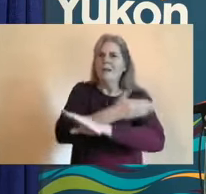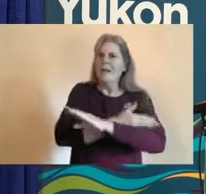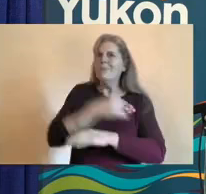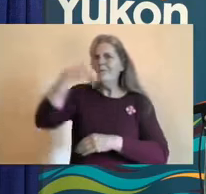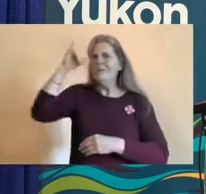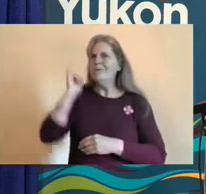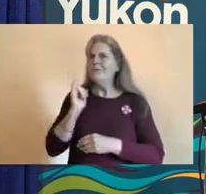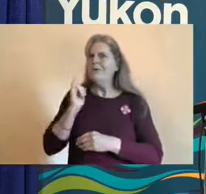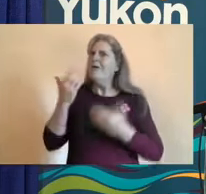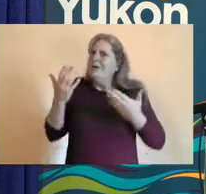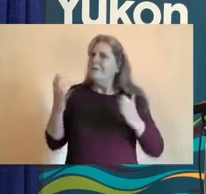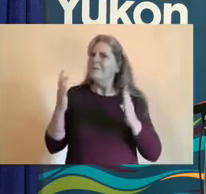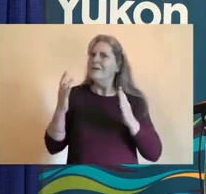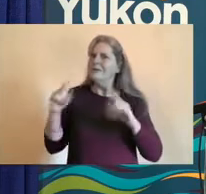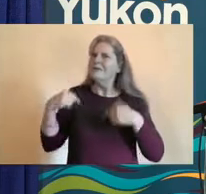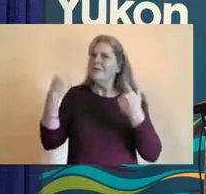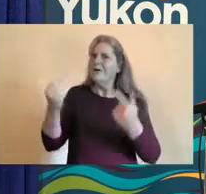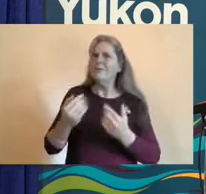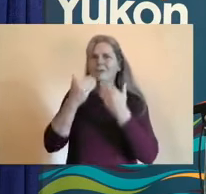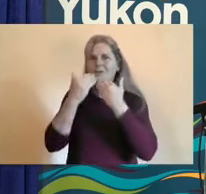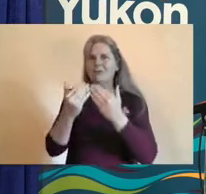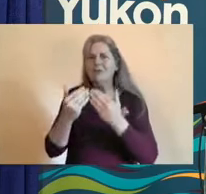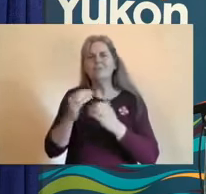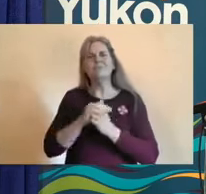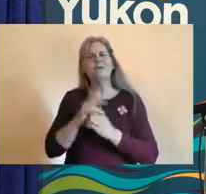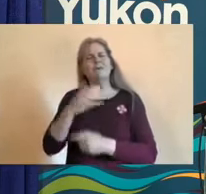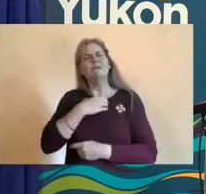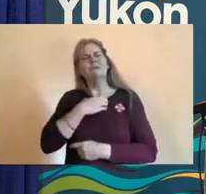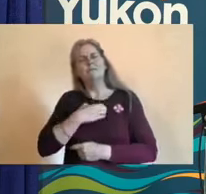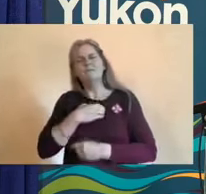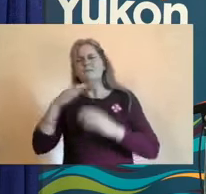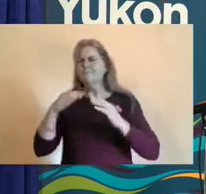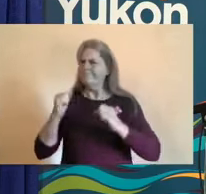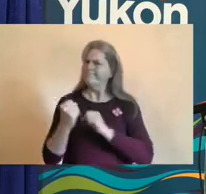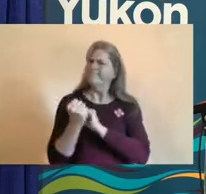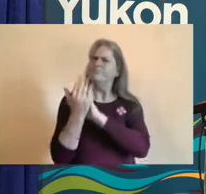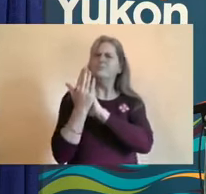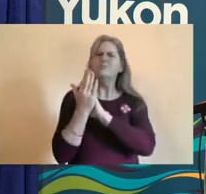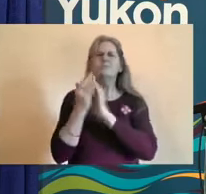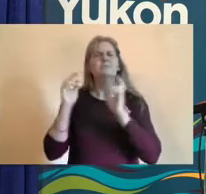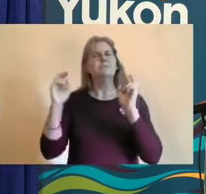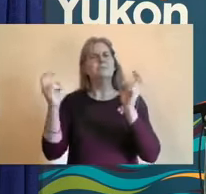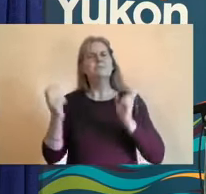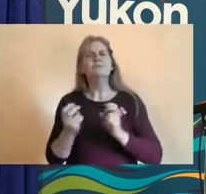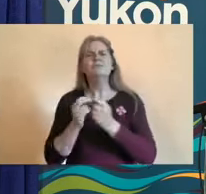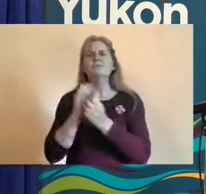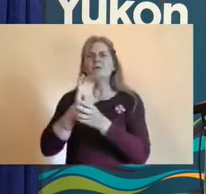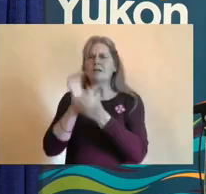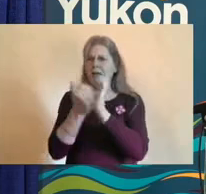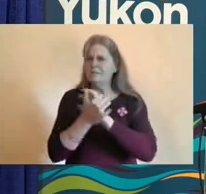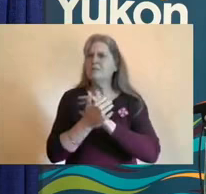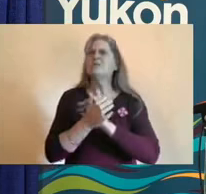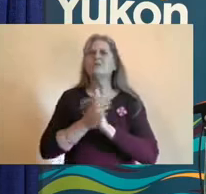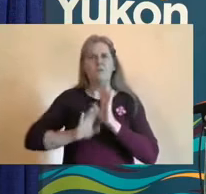are already making a difference. Your passion to address issues like climate change, will drive many positive, and much-needed